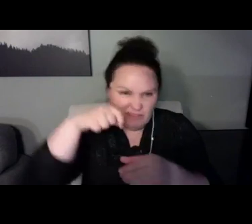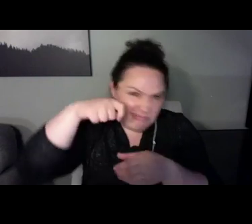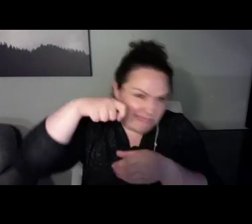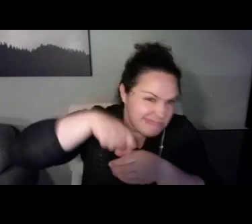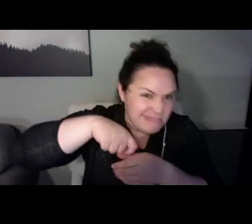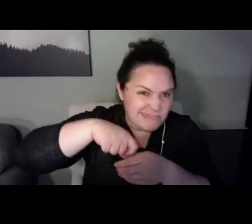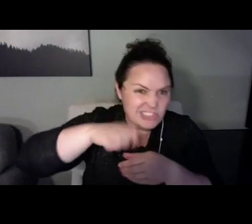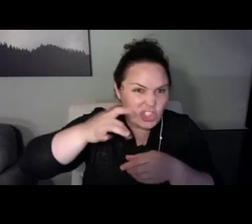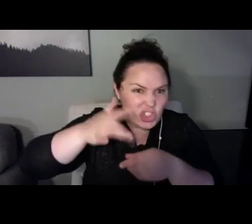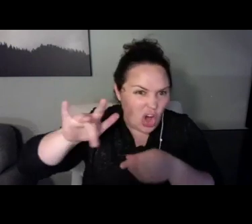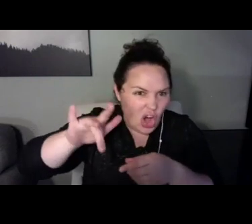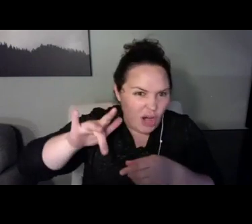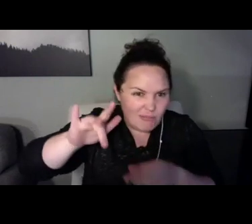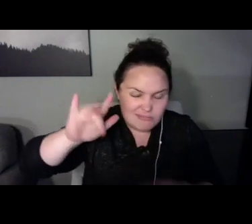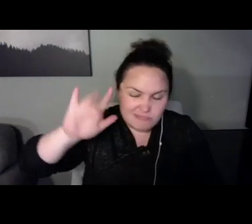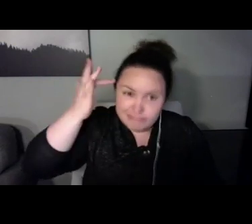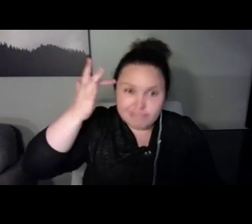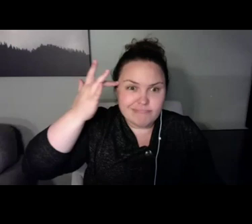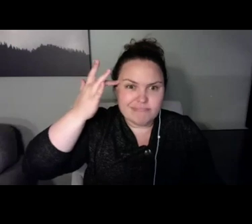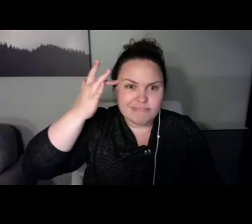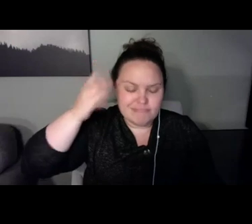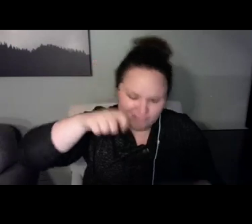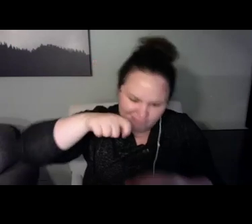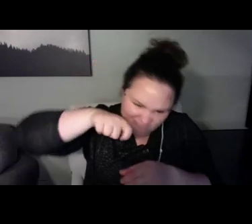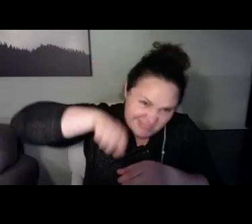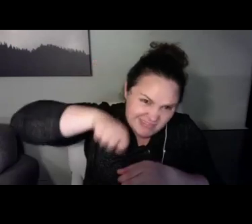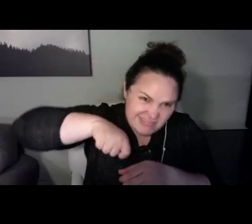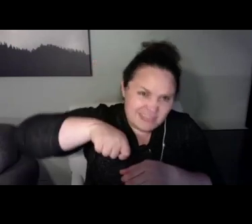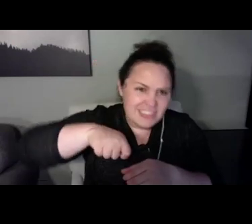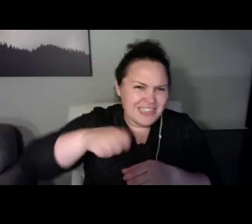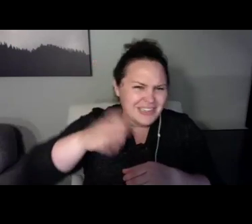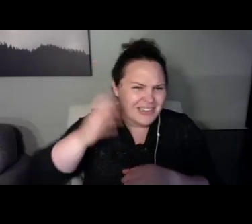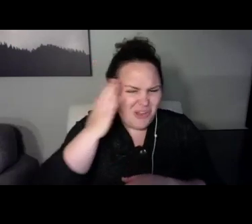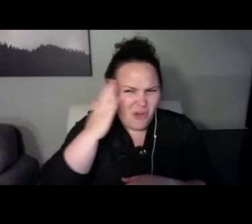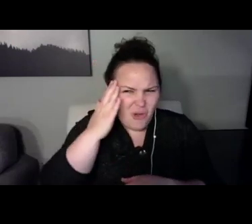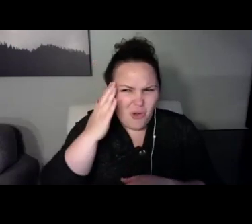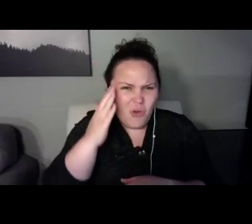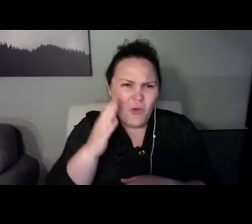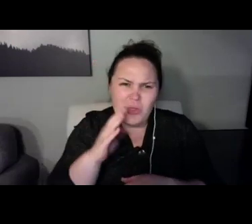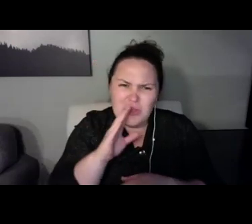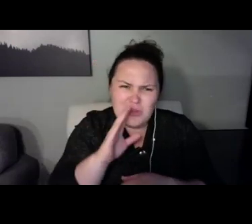I hate pencil sharpeners. The rolling kind. The hand kind.